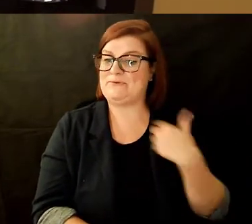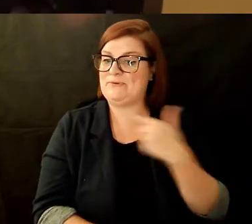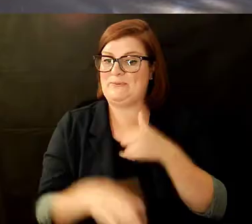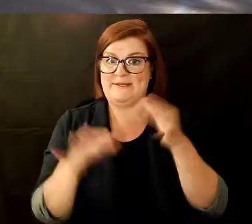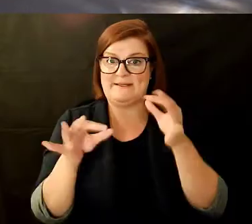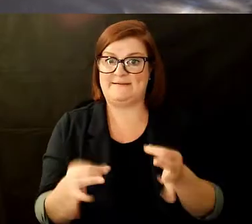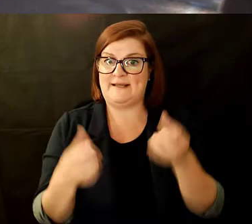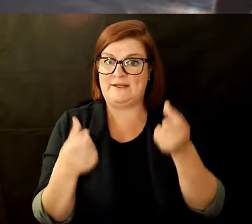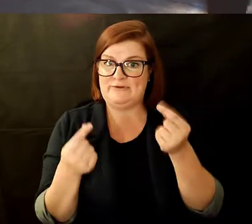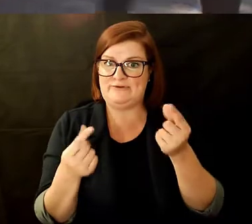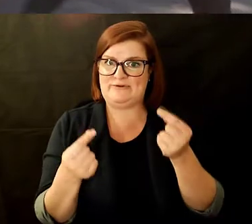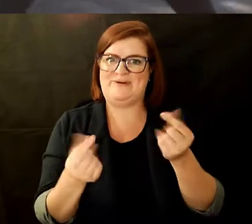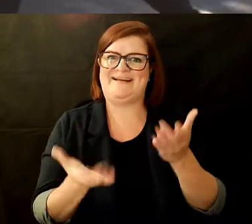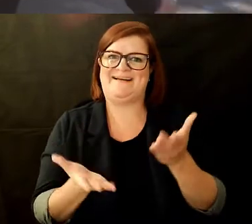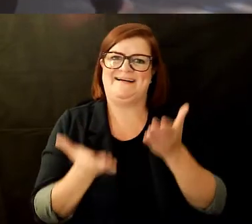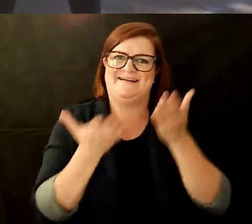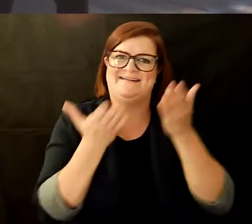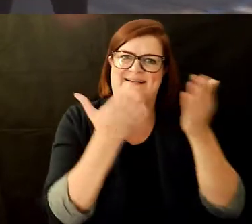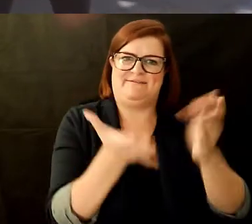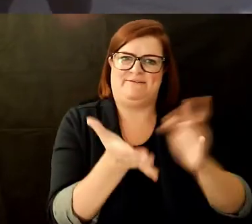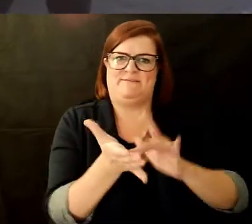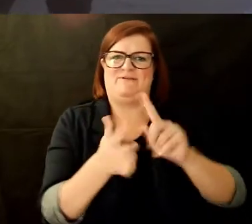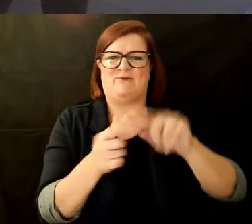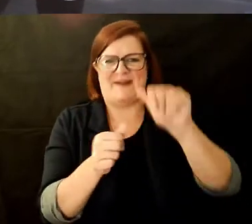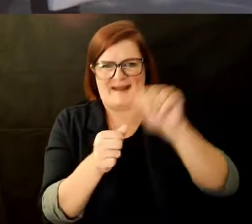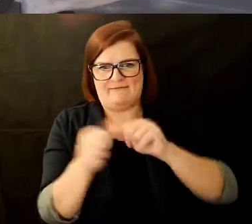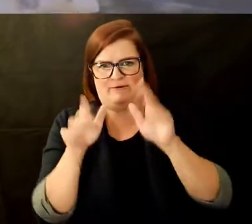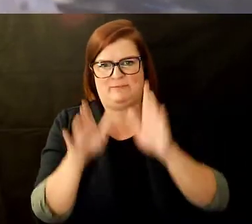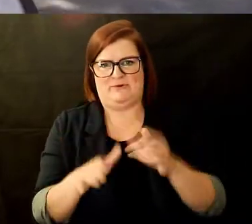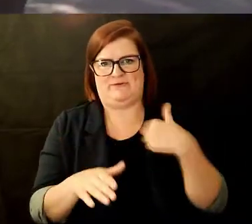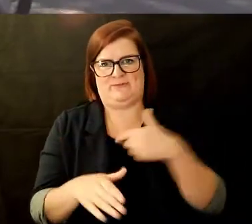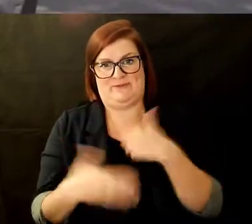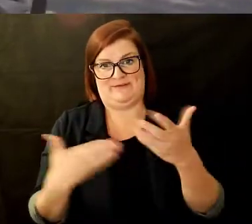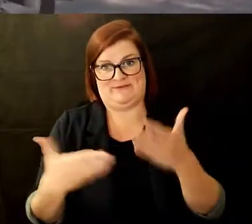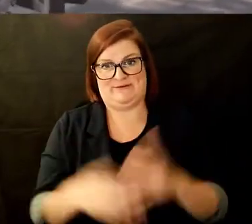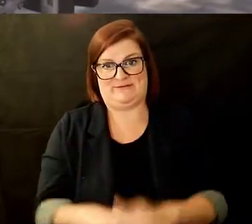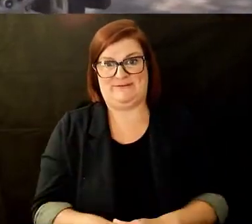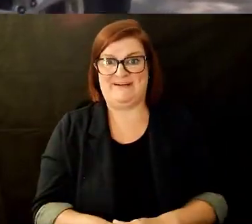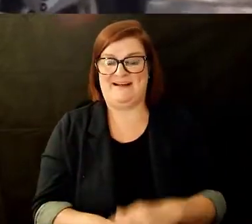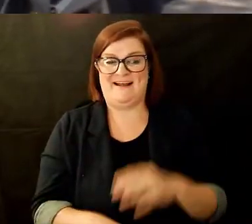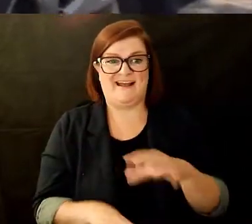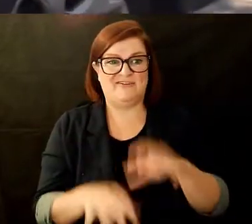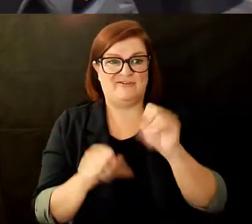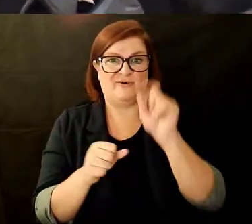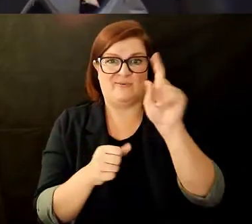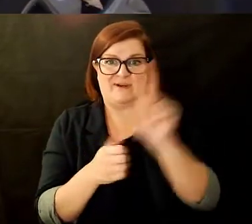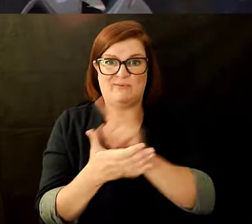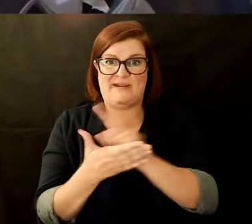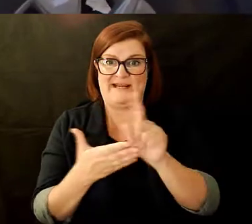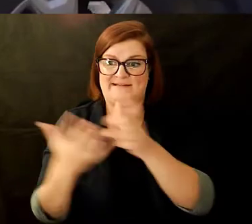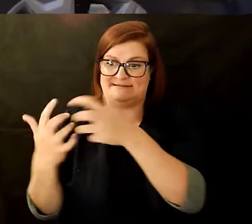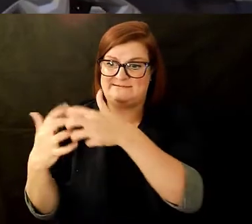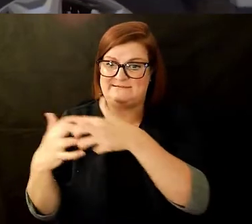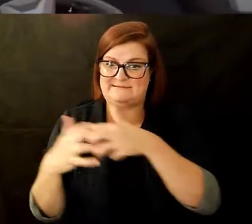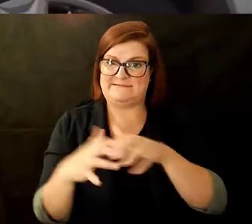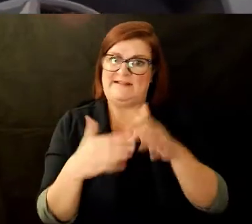So what we landed on was delivering medications to everyone we serve. And within a week, we were delivering